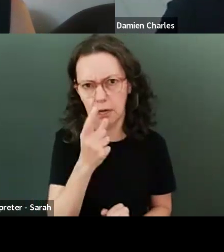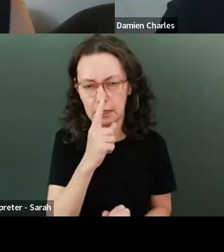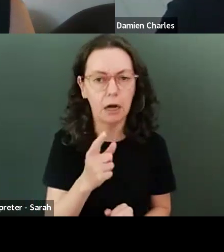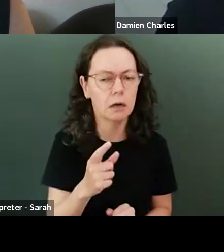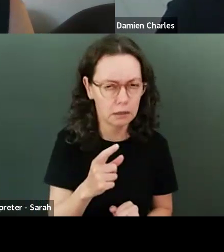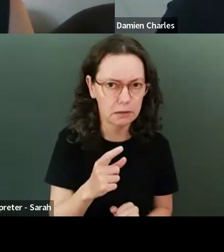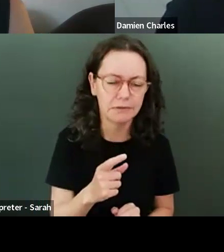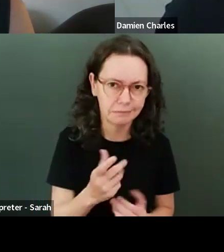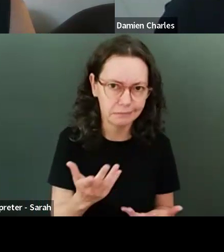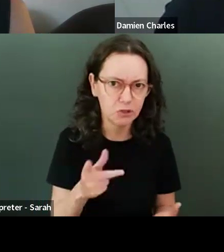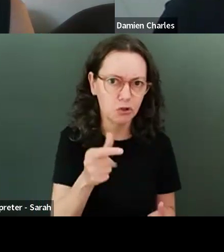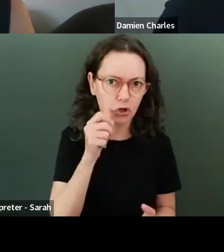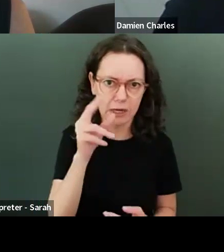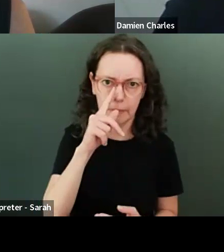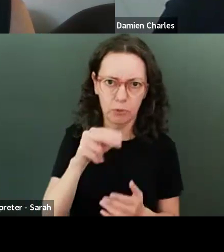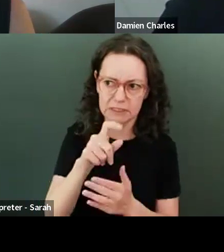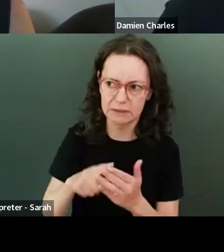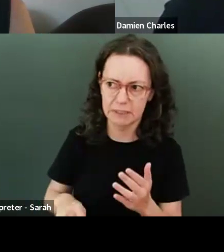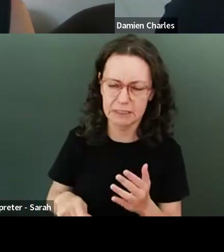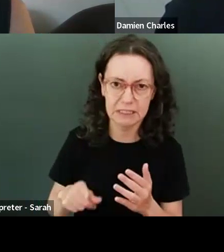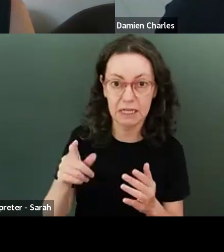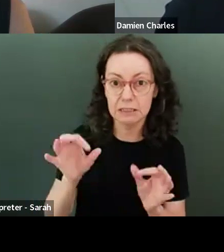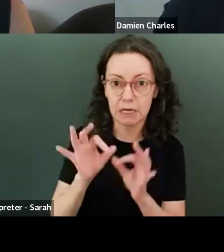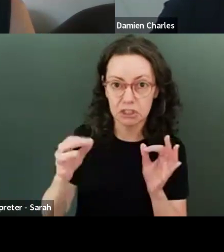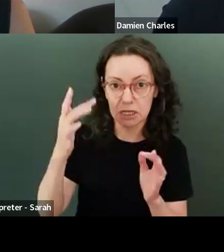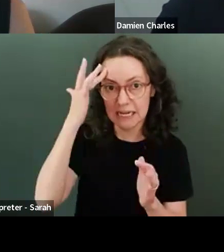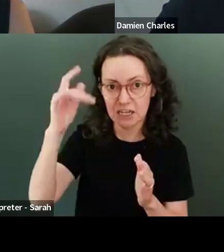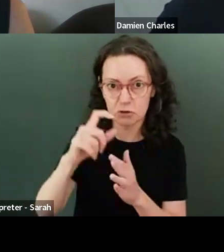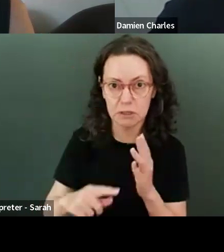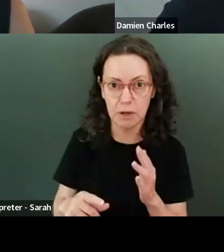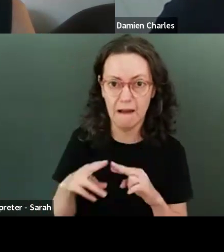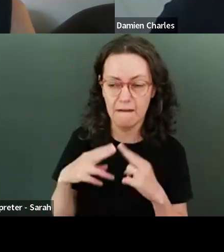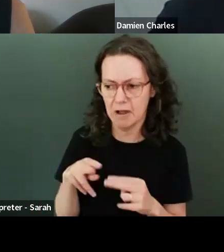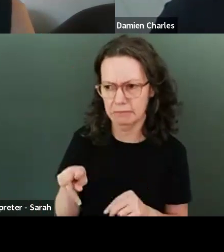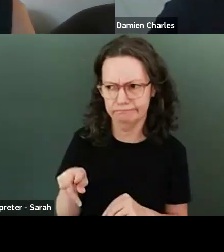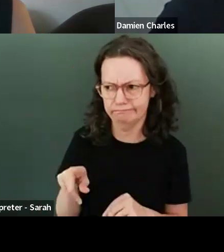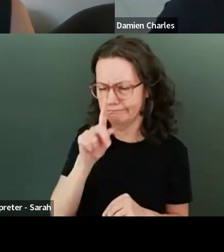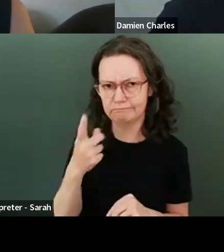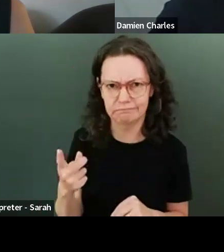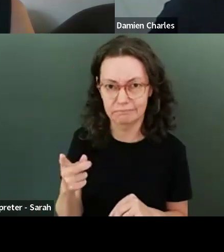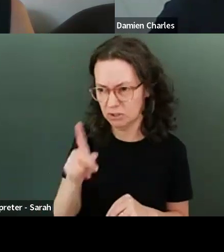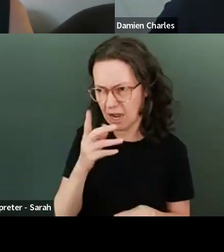young people with with disabilities particularly people with intellectual disabilities there's often a